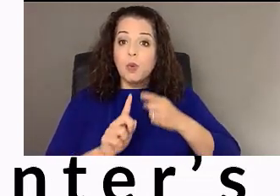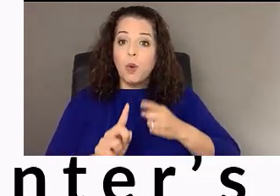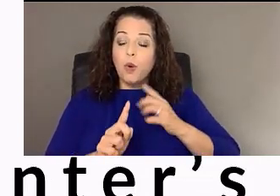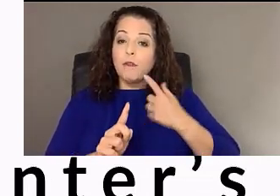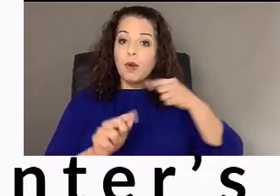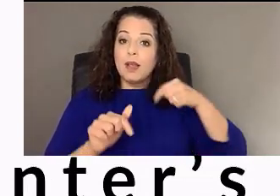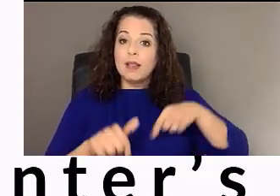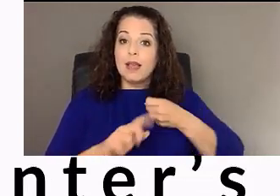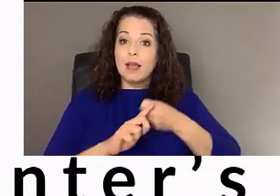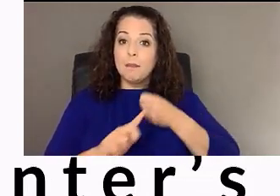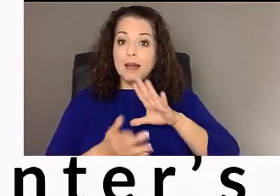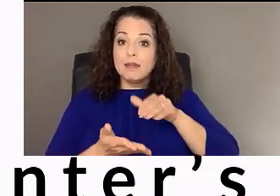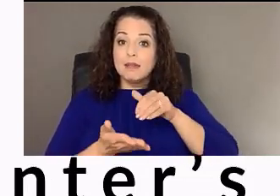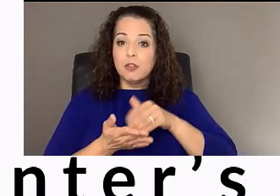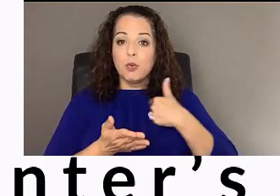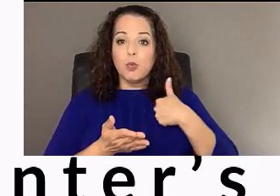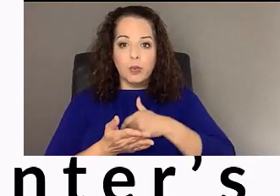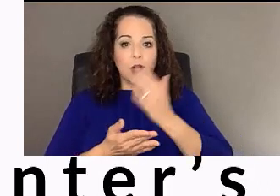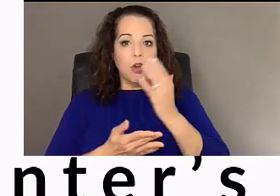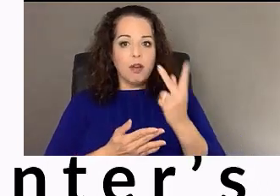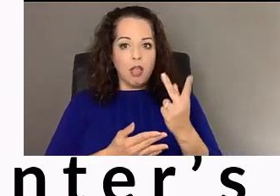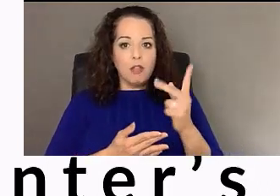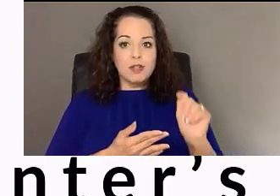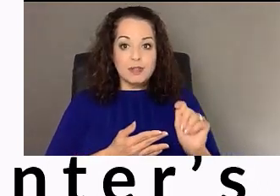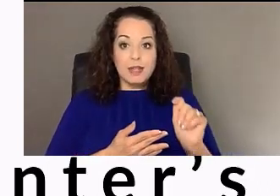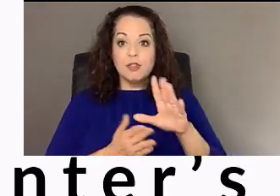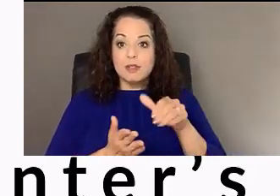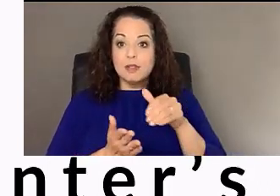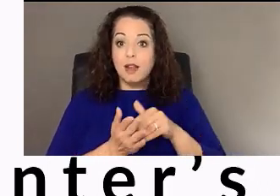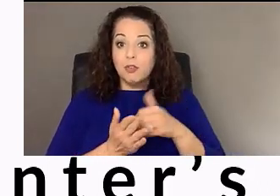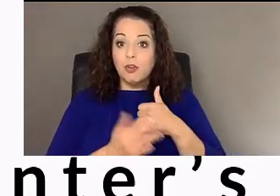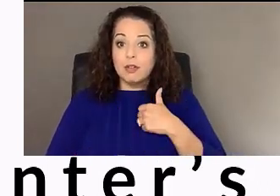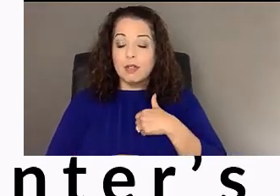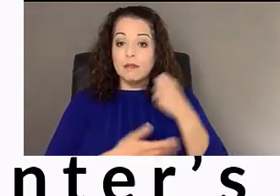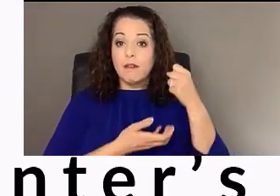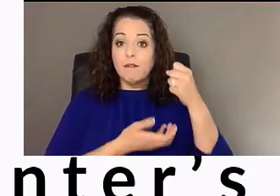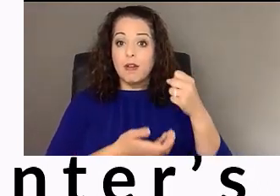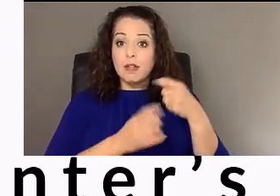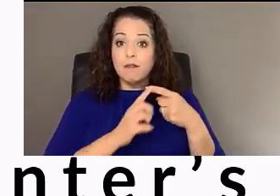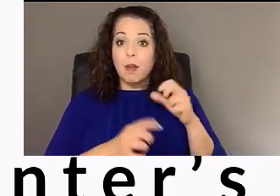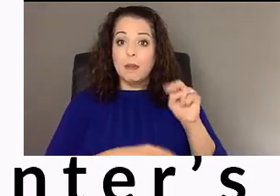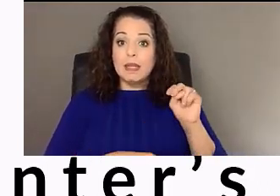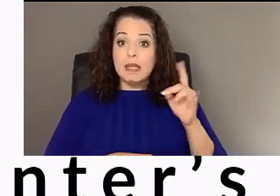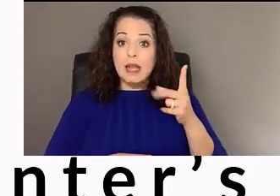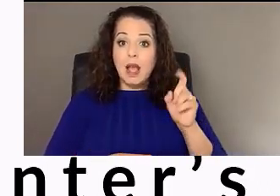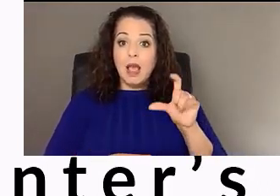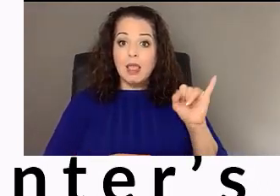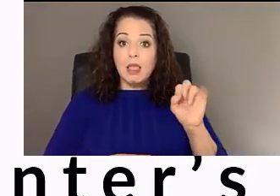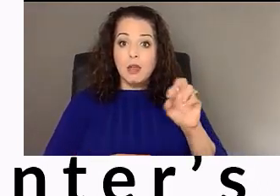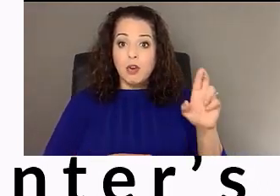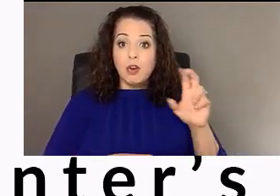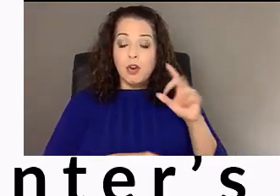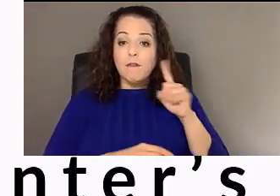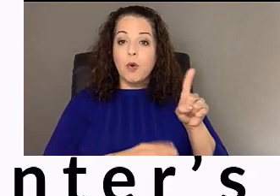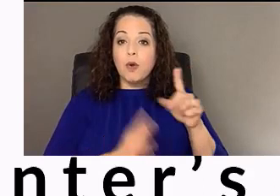is, we are a knowledge translation center funded by NIDILRR on technology transfer.